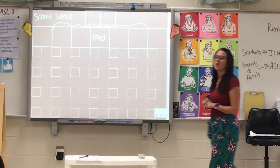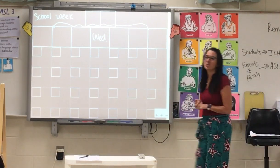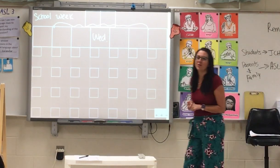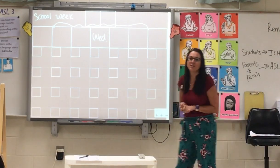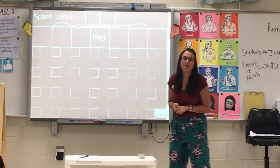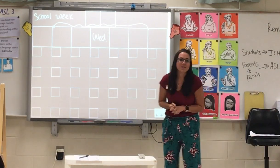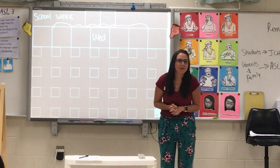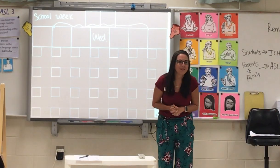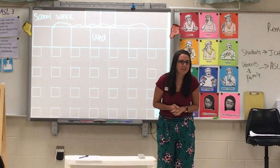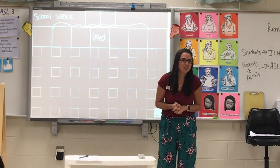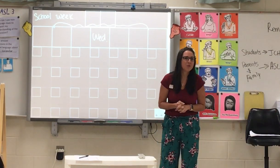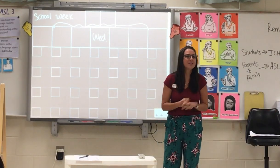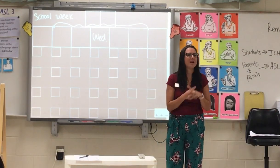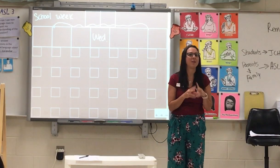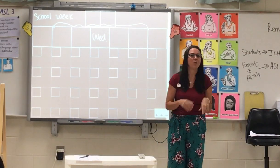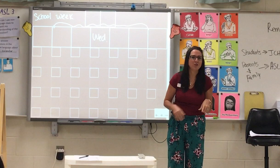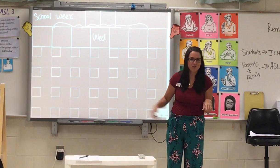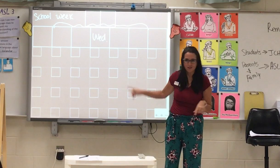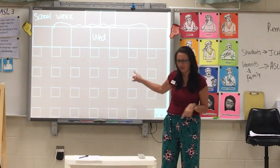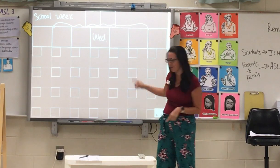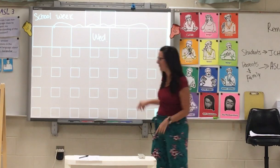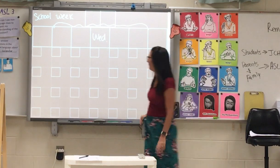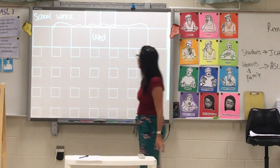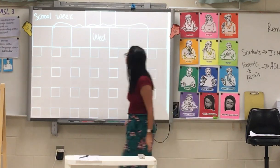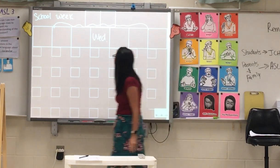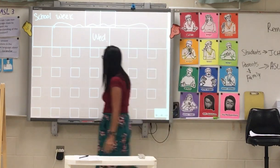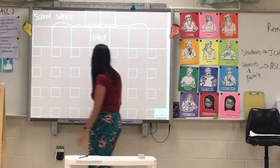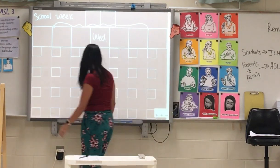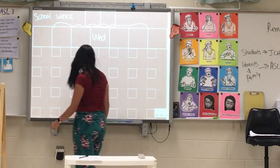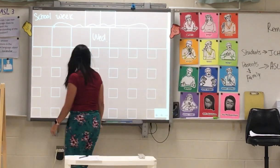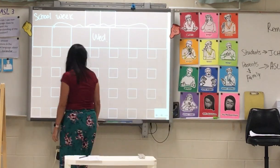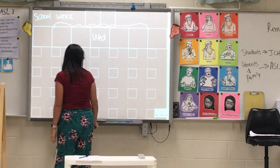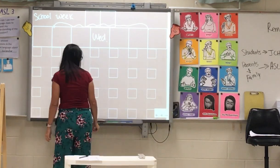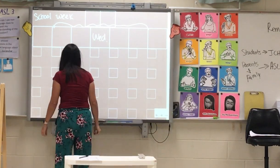trying to talk to somebody next to you and tell them what you just learned